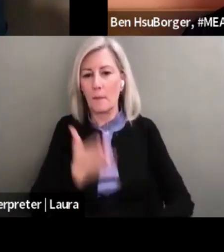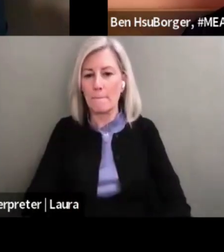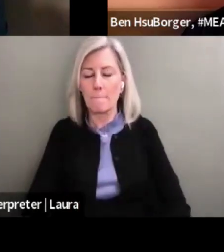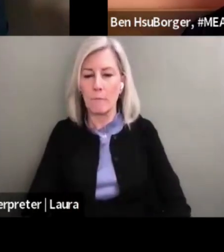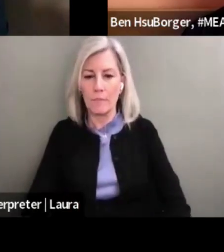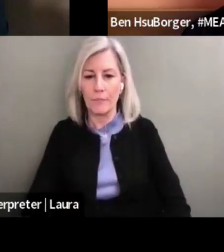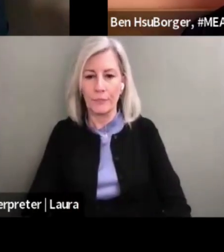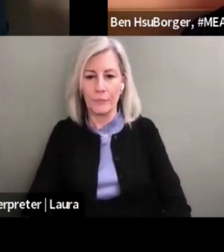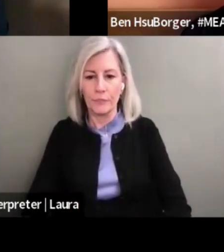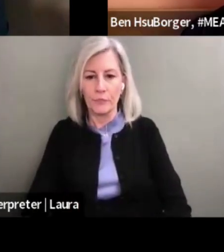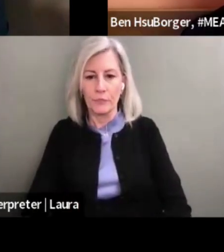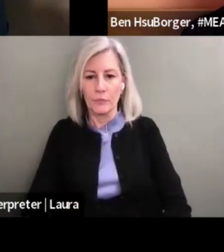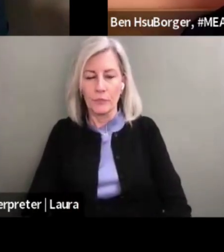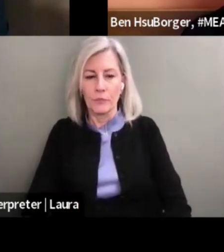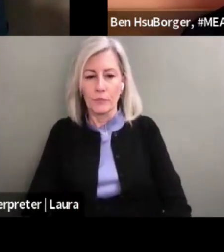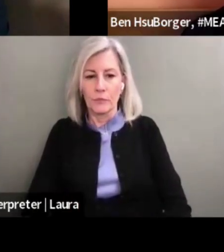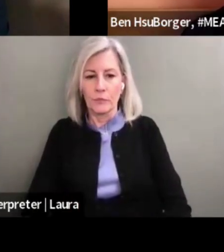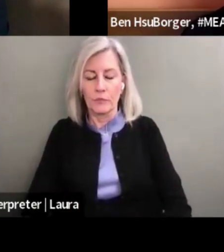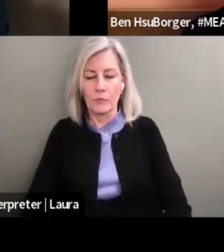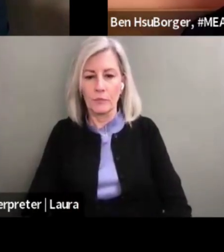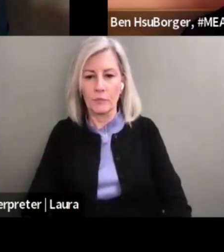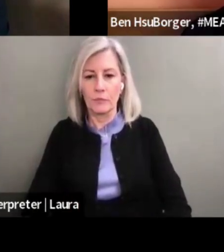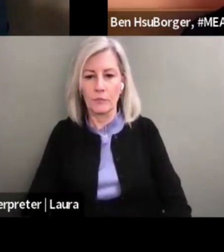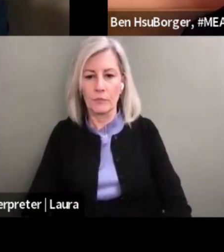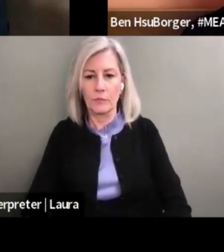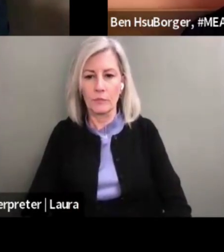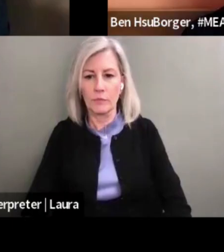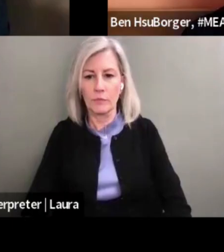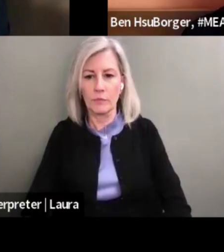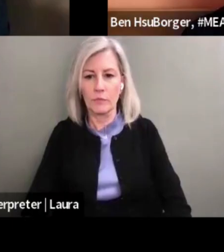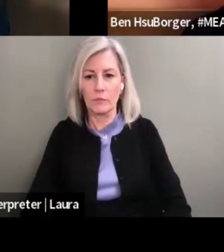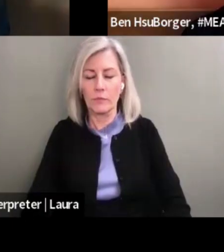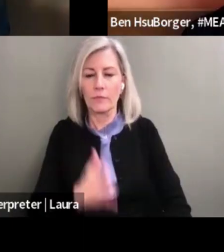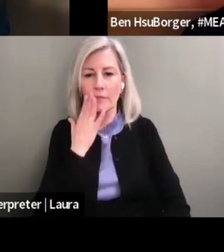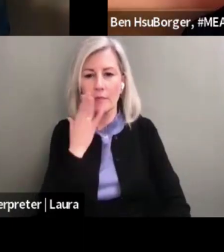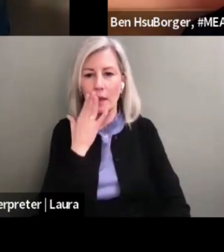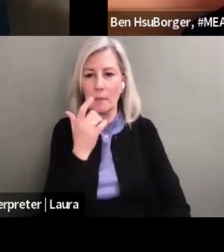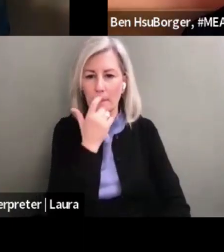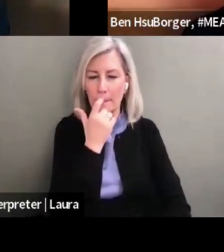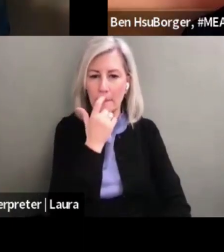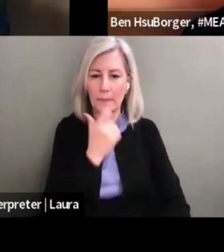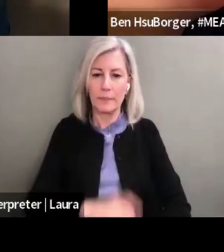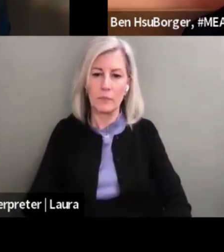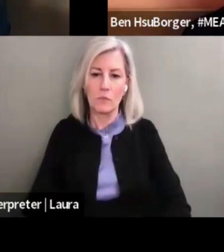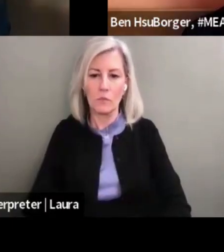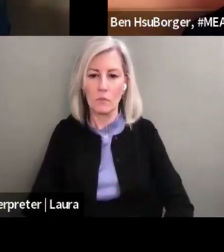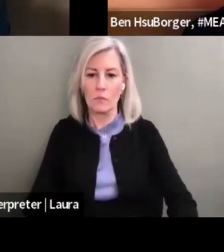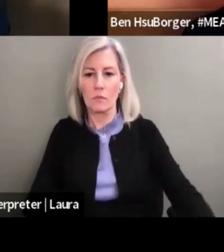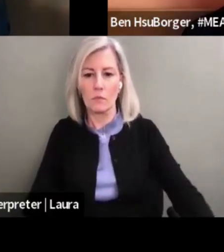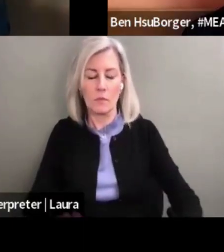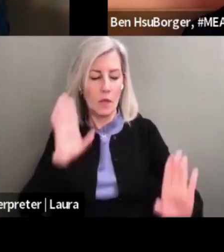to institutional levels of care needs before they can continue to live in their community and thrive. Thank you. KATE BRADY: